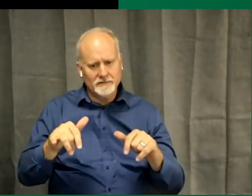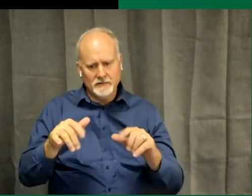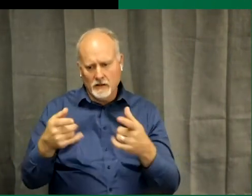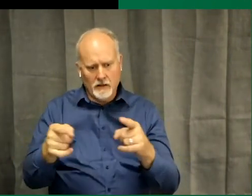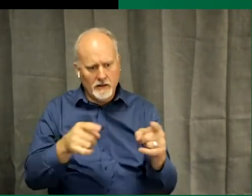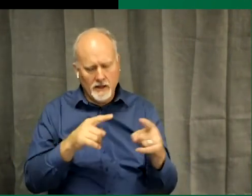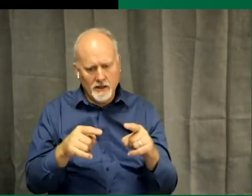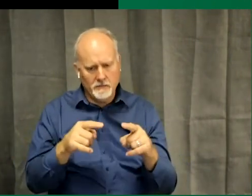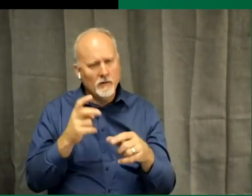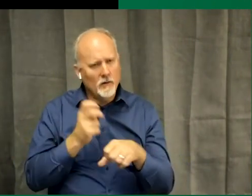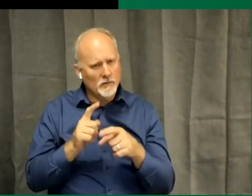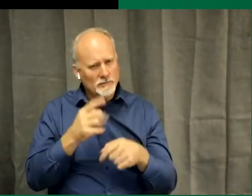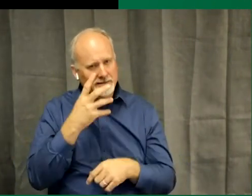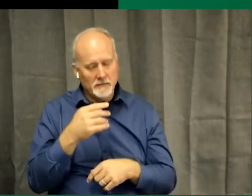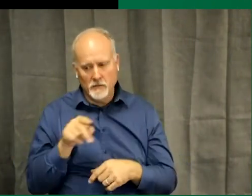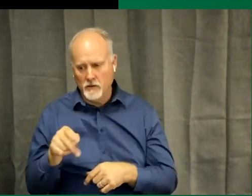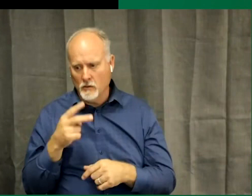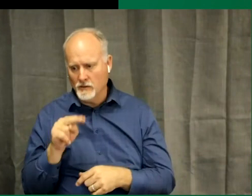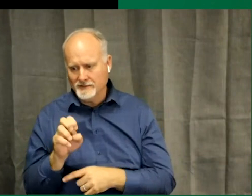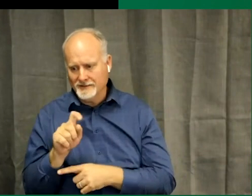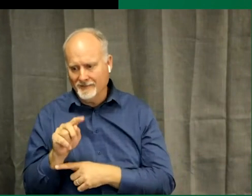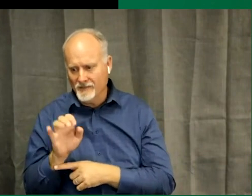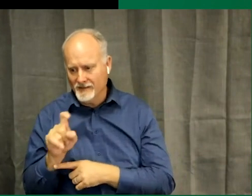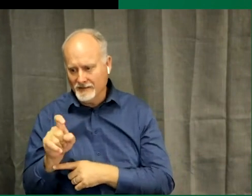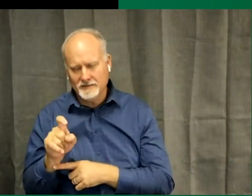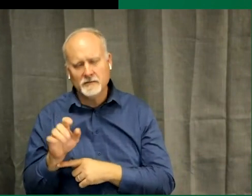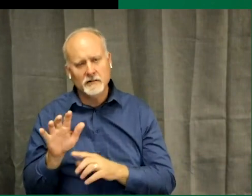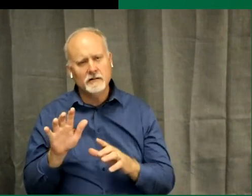might want to go watch netflix but maybe instead play some like soothing music to help you fall